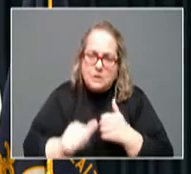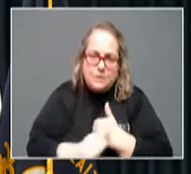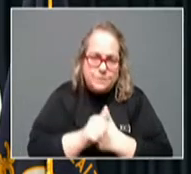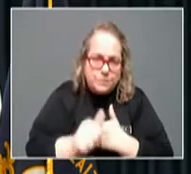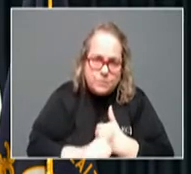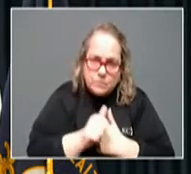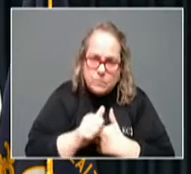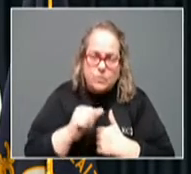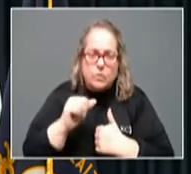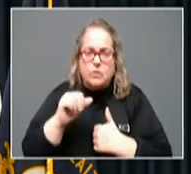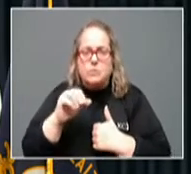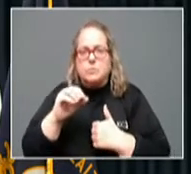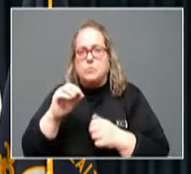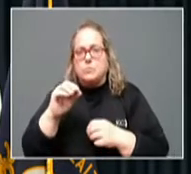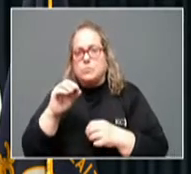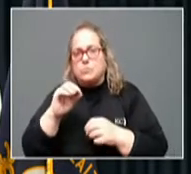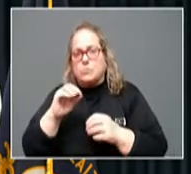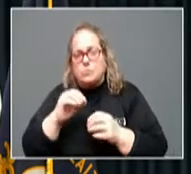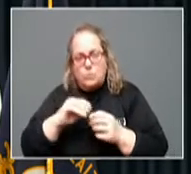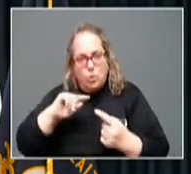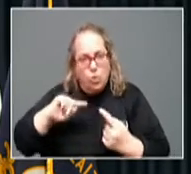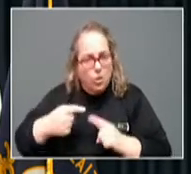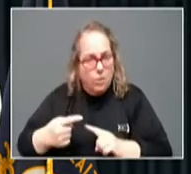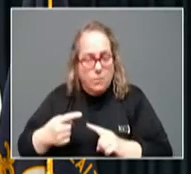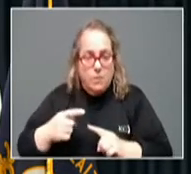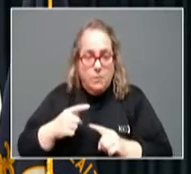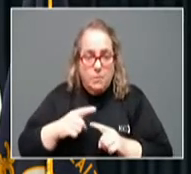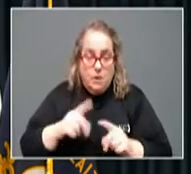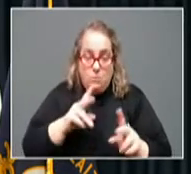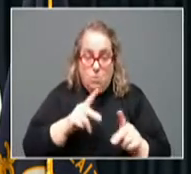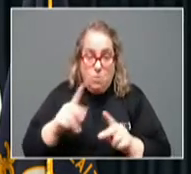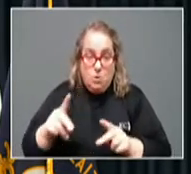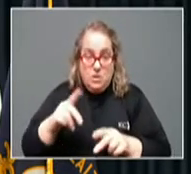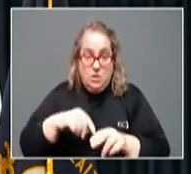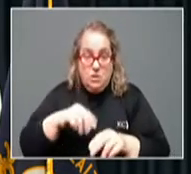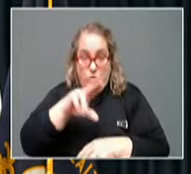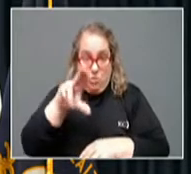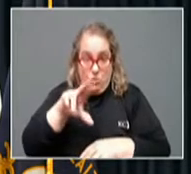the proportion nationwide in the United States, the current modeling shows